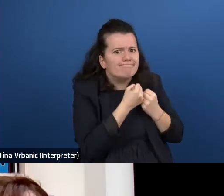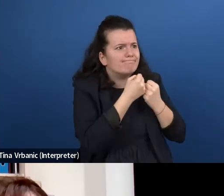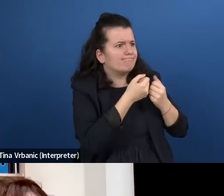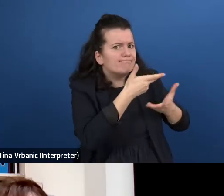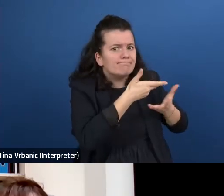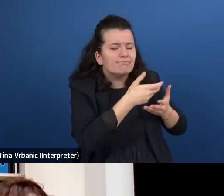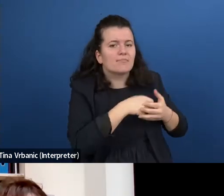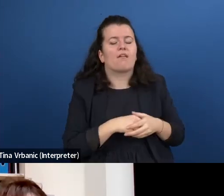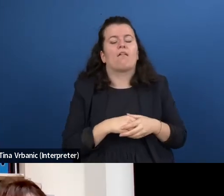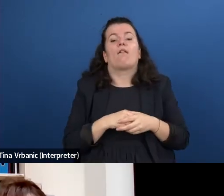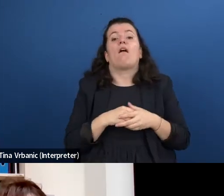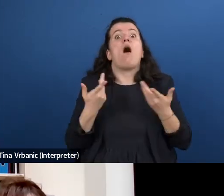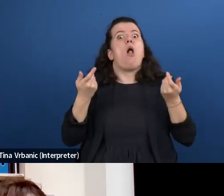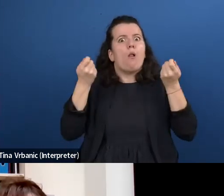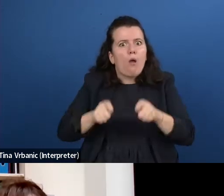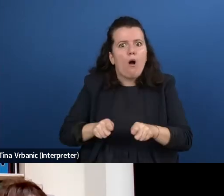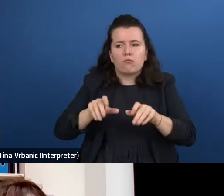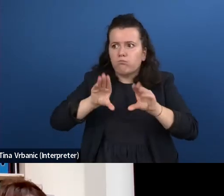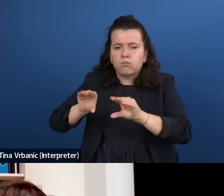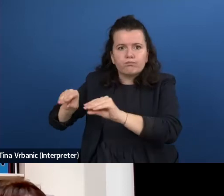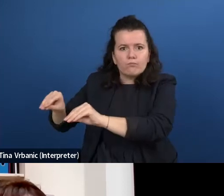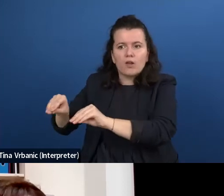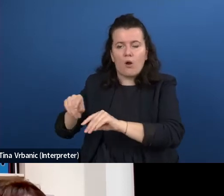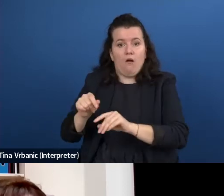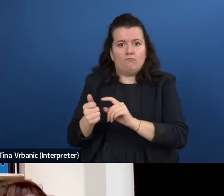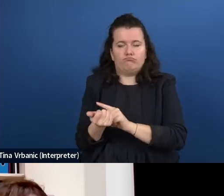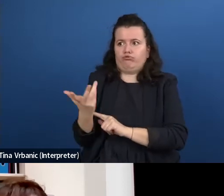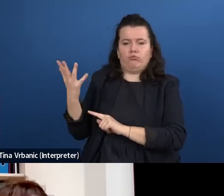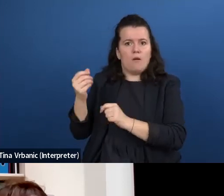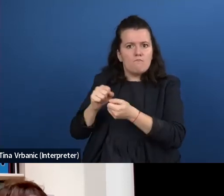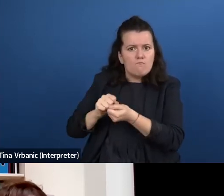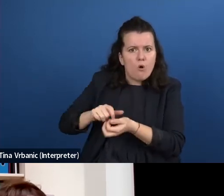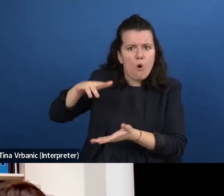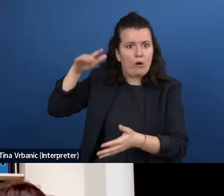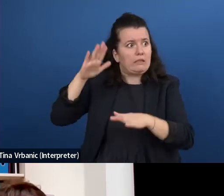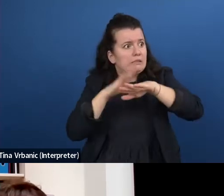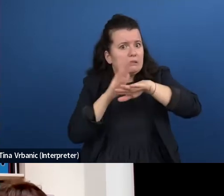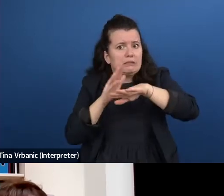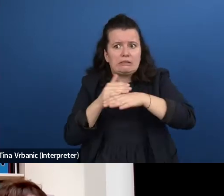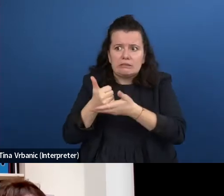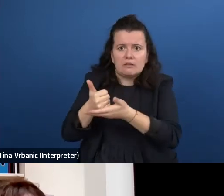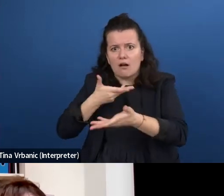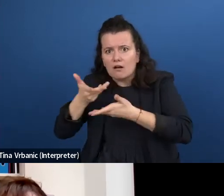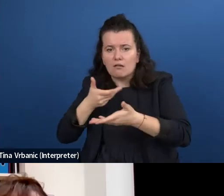especially related to trafficking and sexual exploitation of women with disabilities, especially women